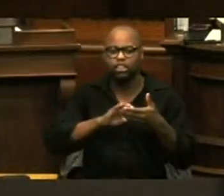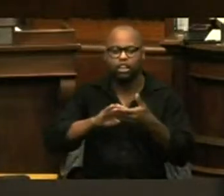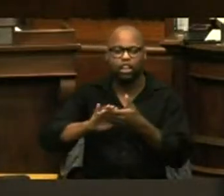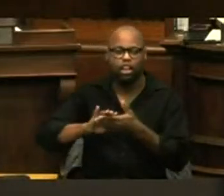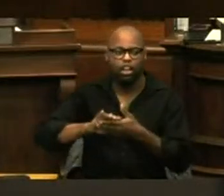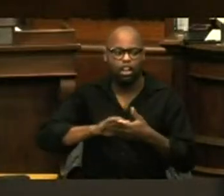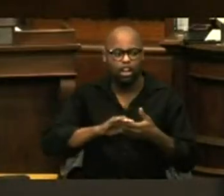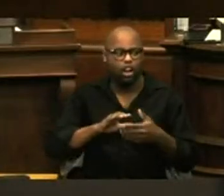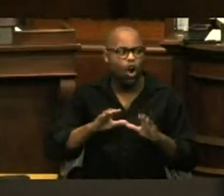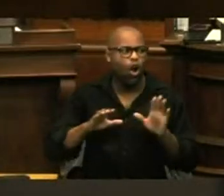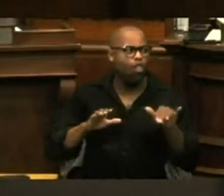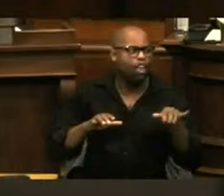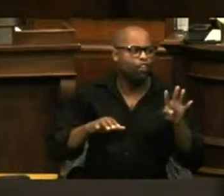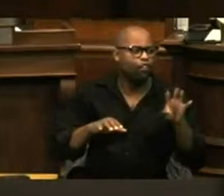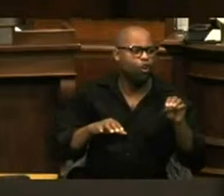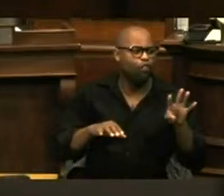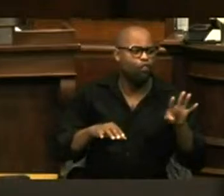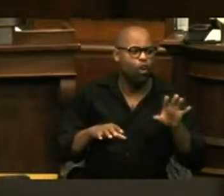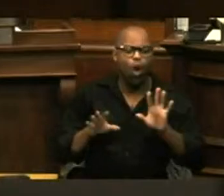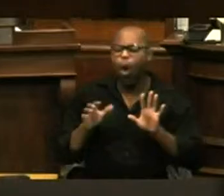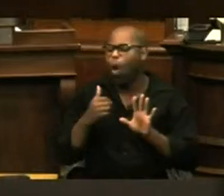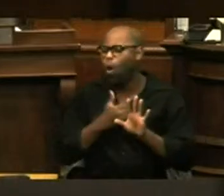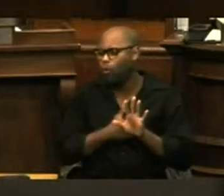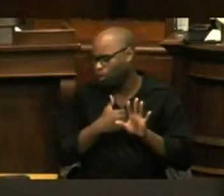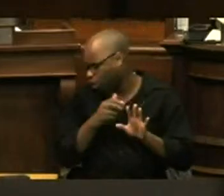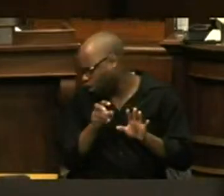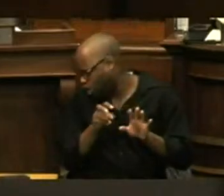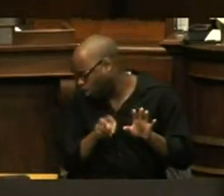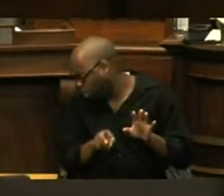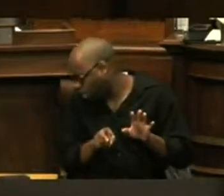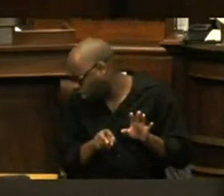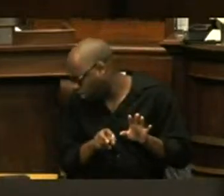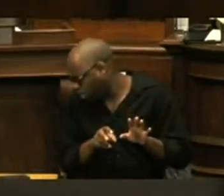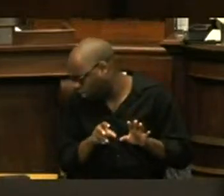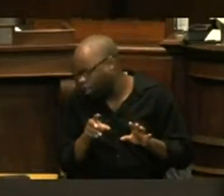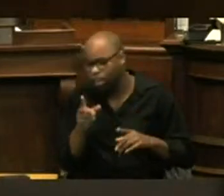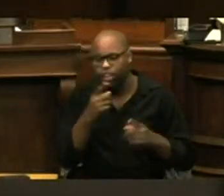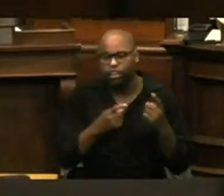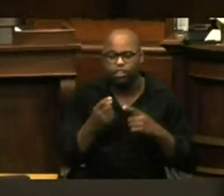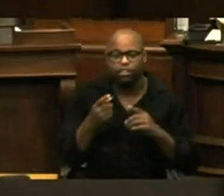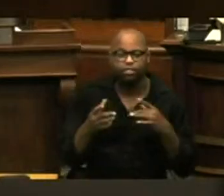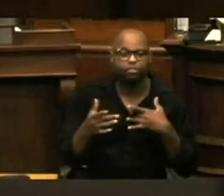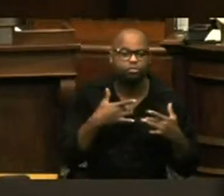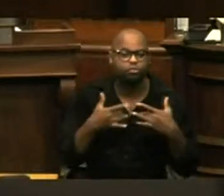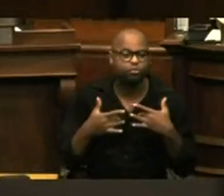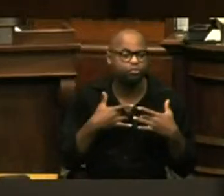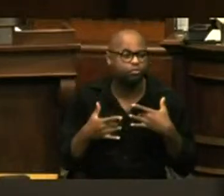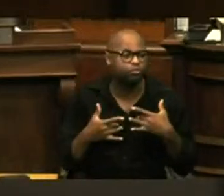Rochester Peace Collective. I do have an amendment for this. I